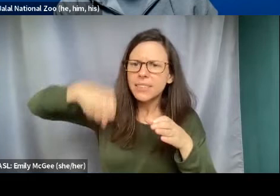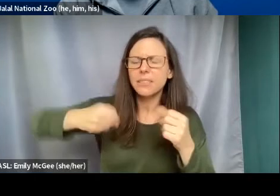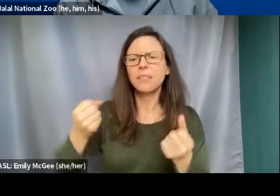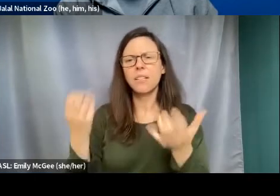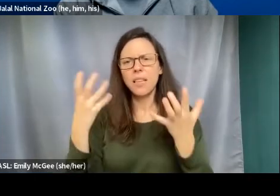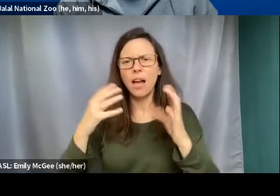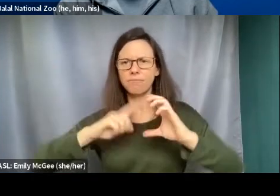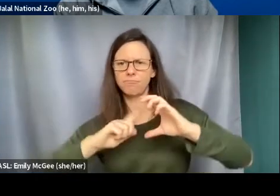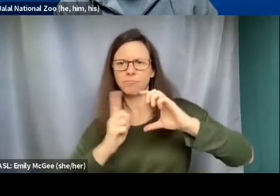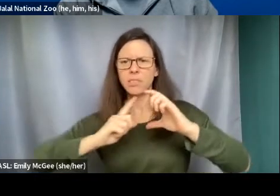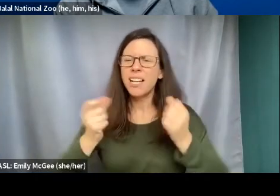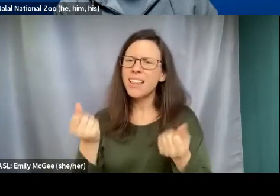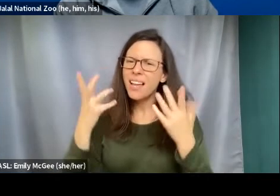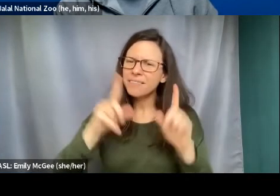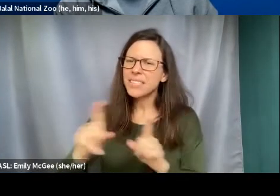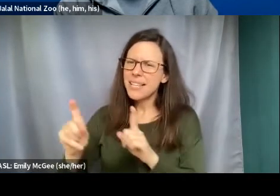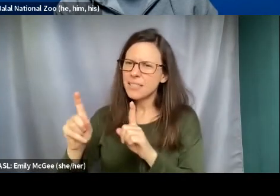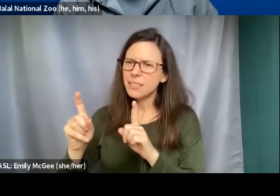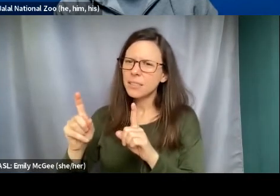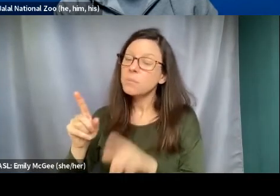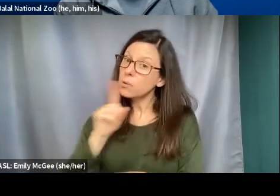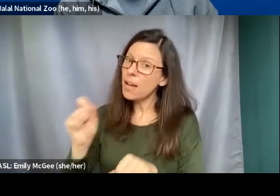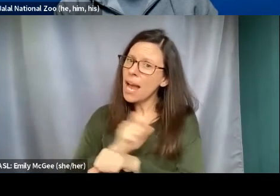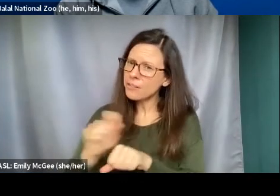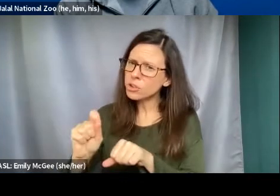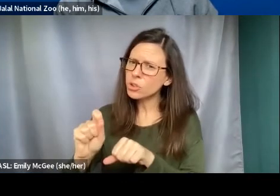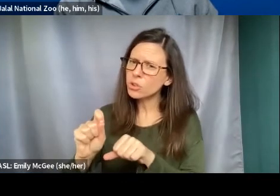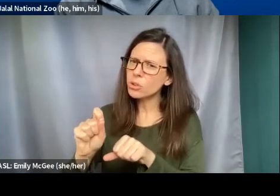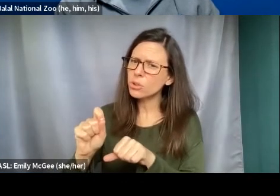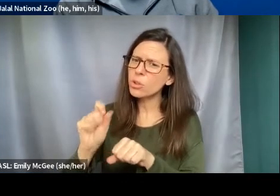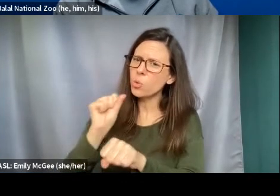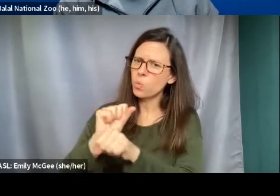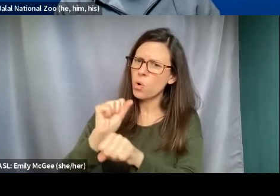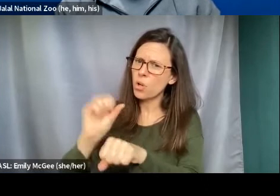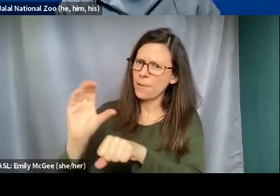um but you're doing a lot of work actually from your computer, too that you can monitor the systems